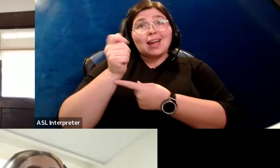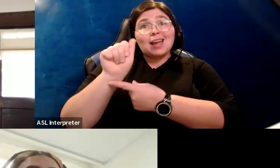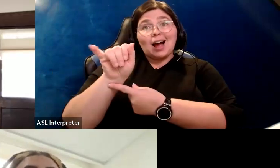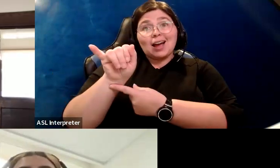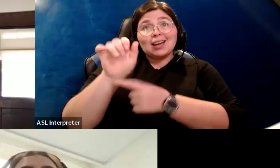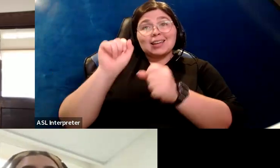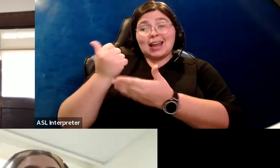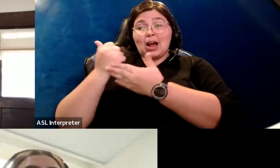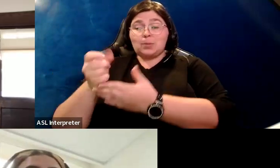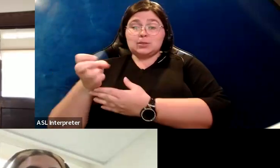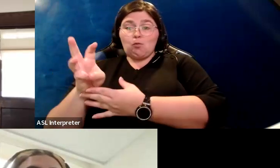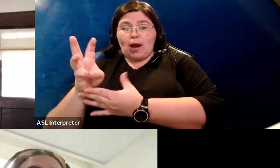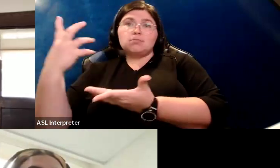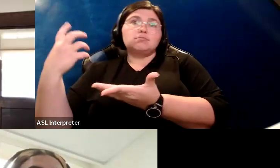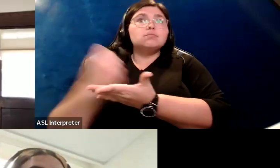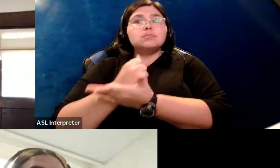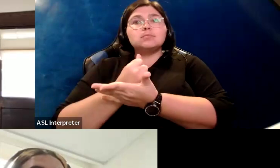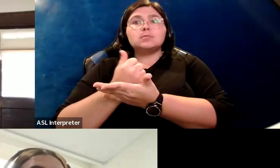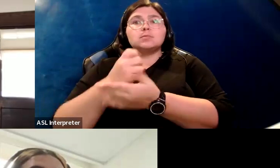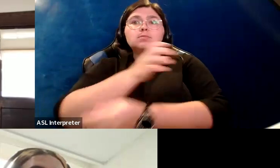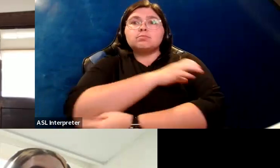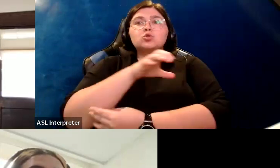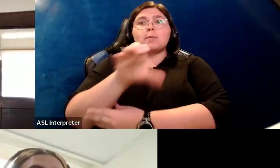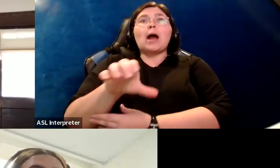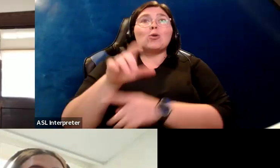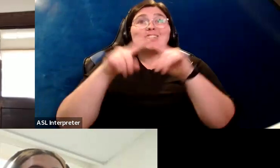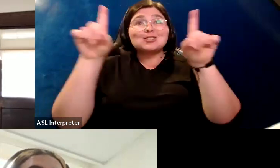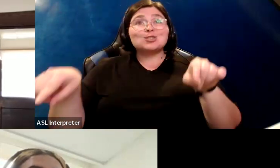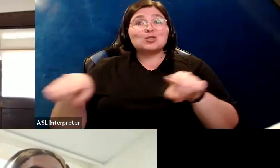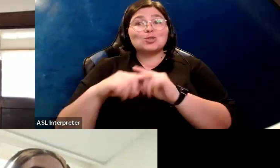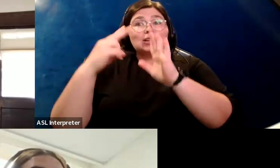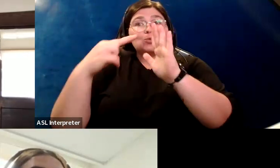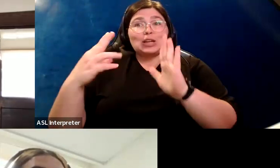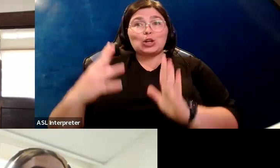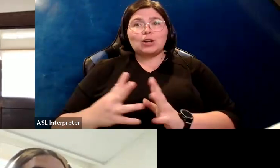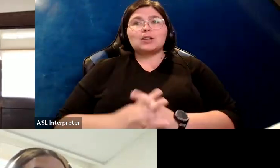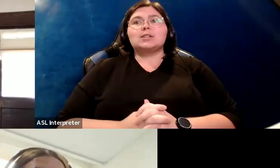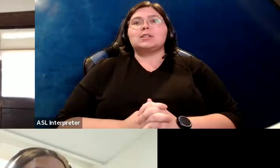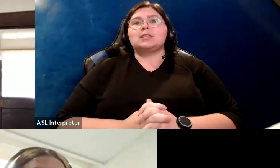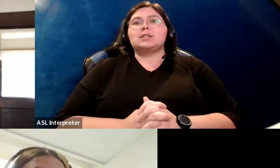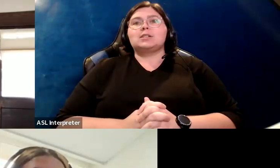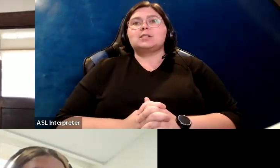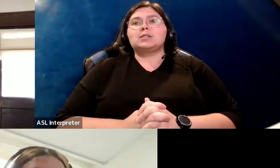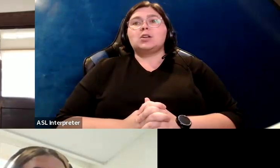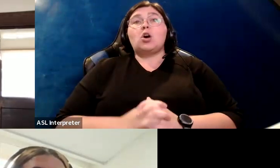from AI-powered screen readers to automatic transcription